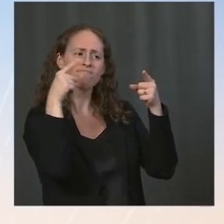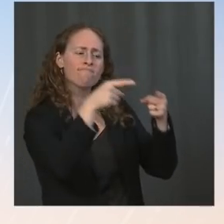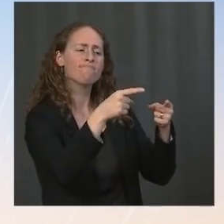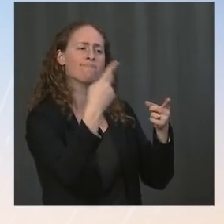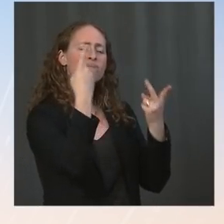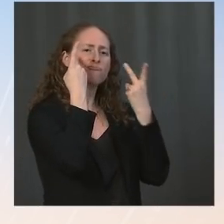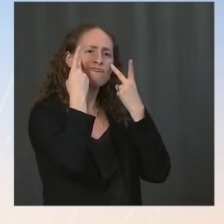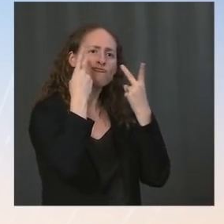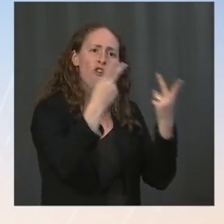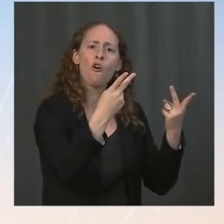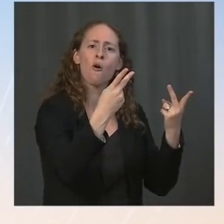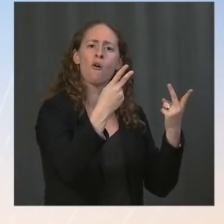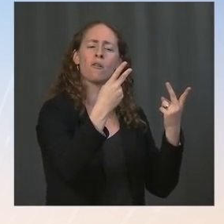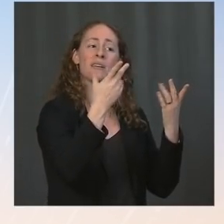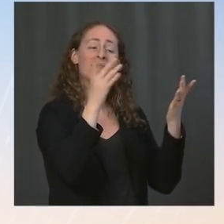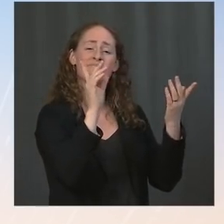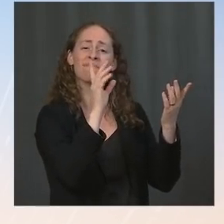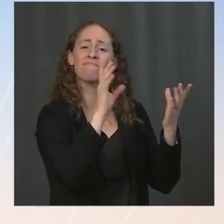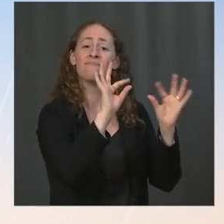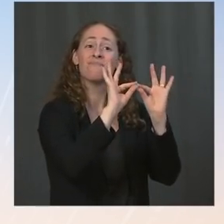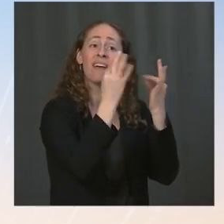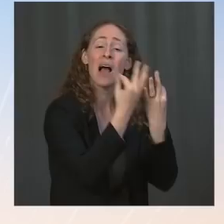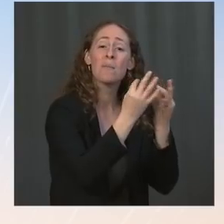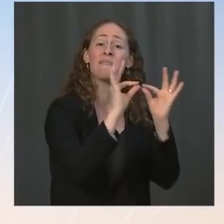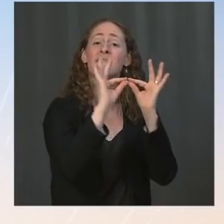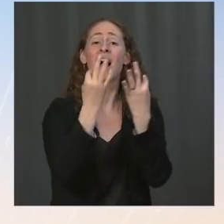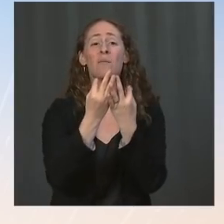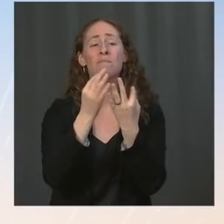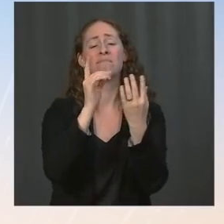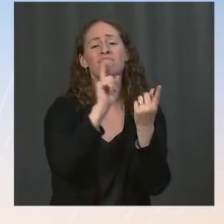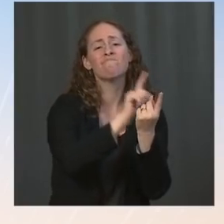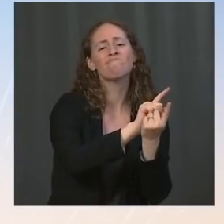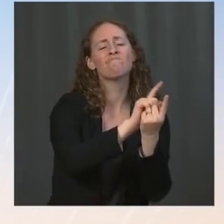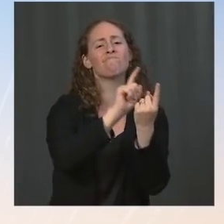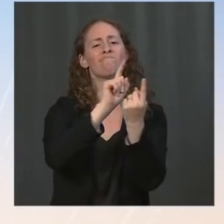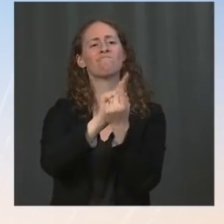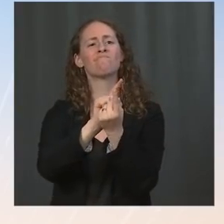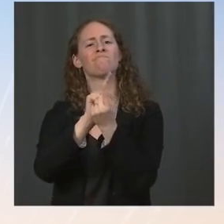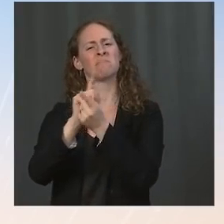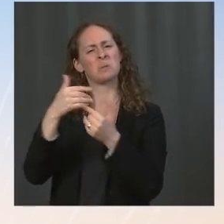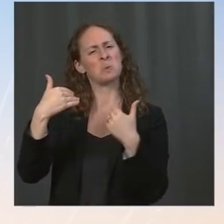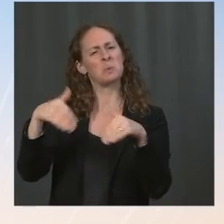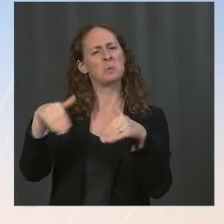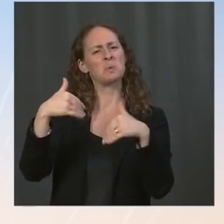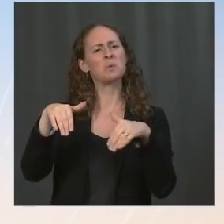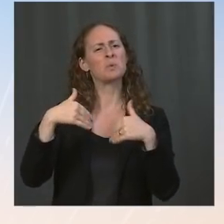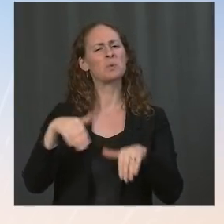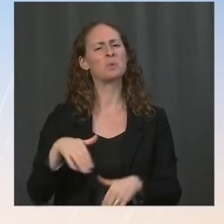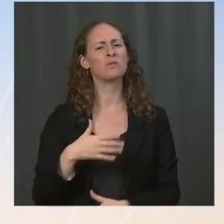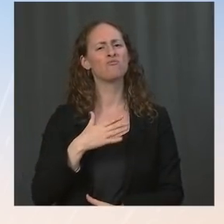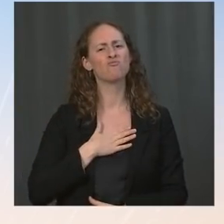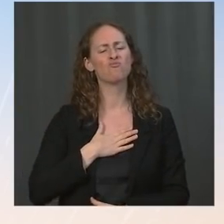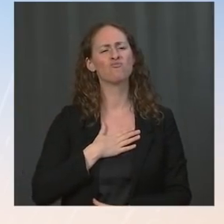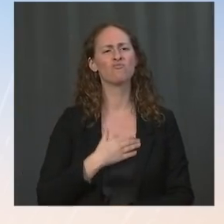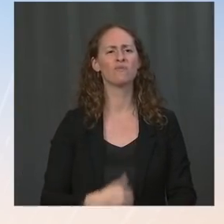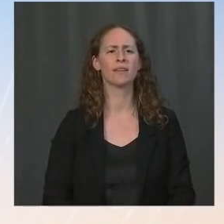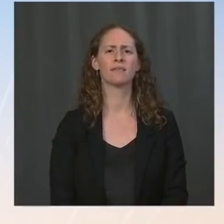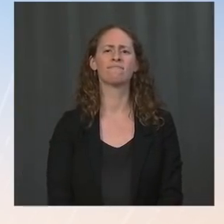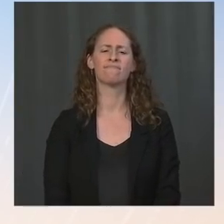to meet a number of the family members yesterday. We can't -- that doesn't take the place of all of the progress we've --